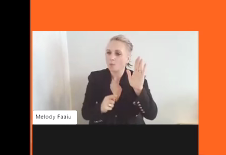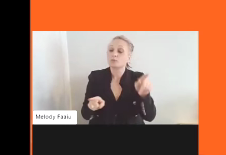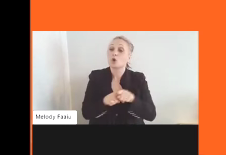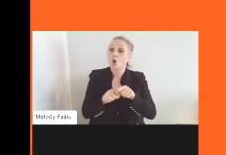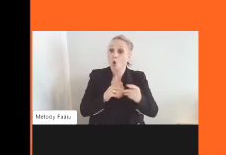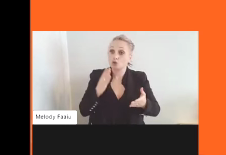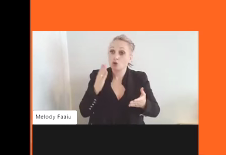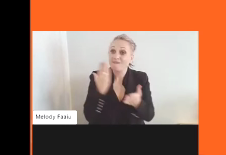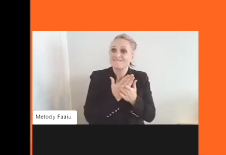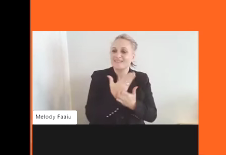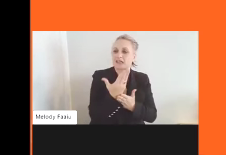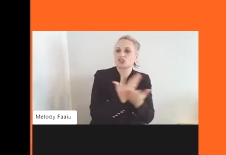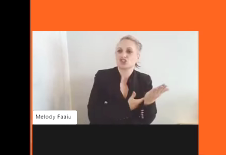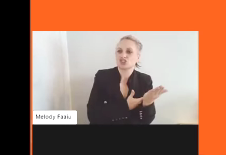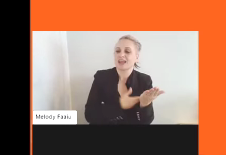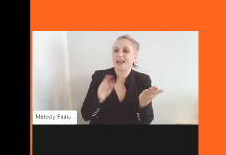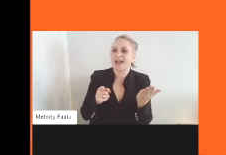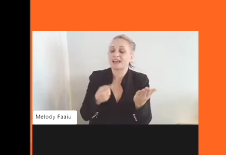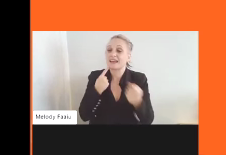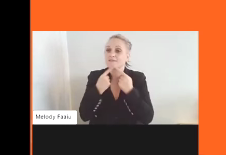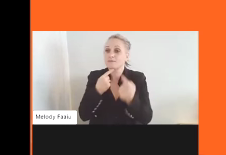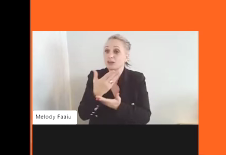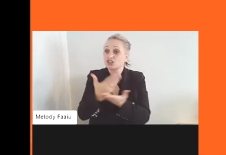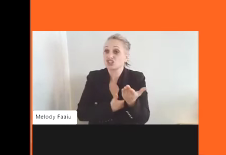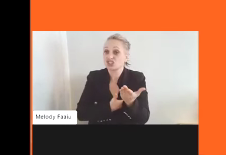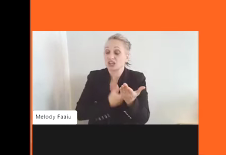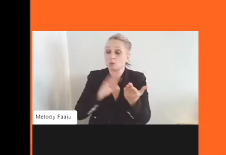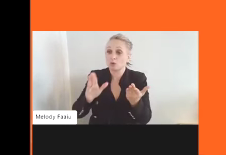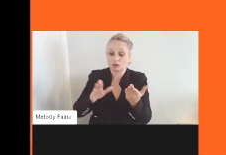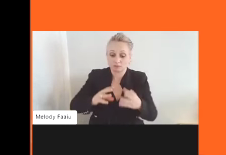give to construction stakeholders, and I'll explain why we need to